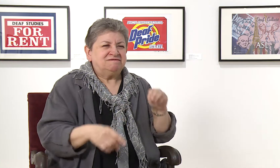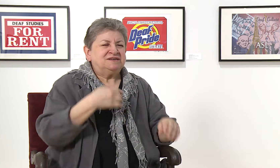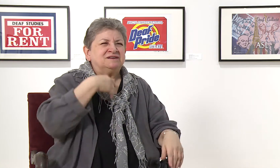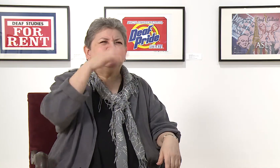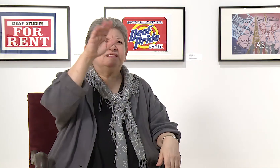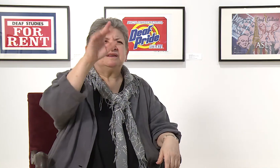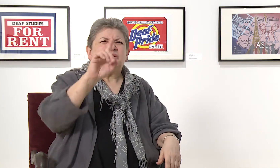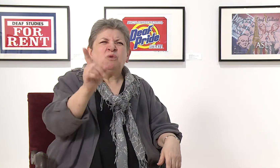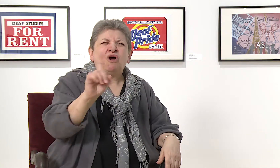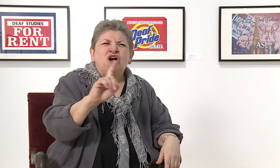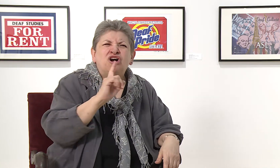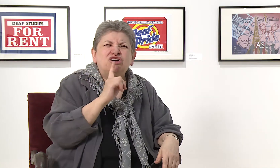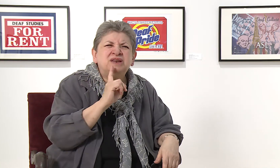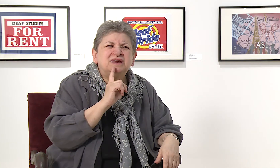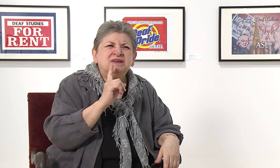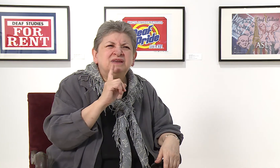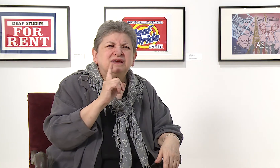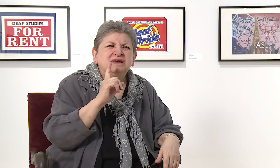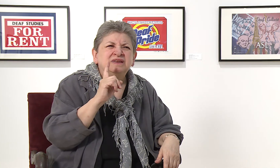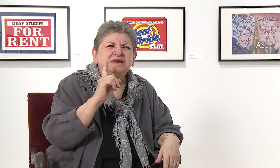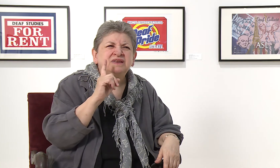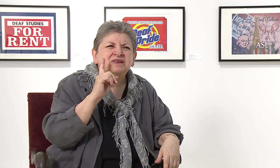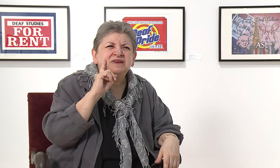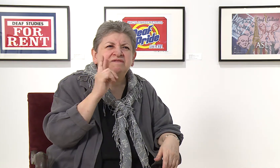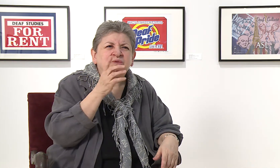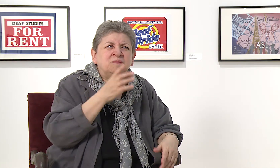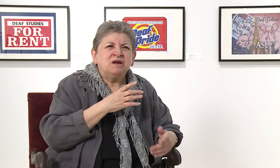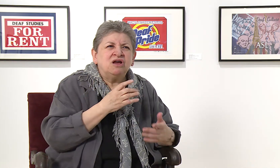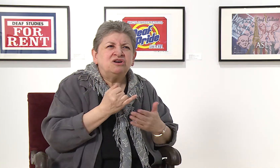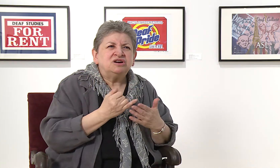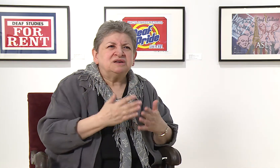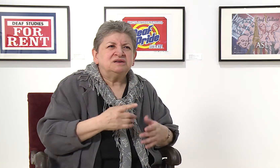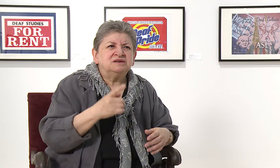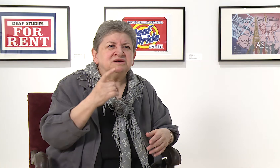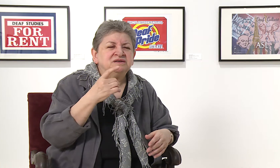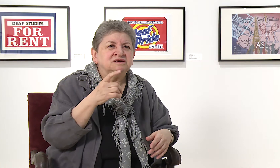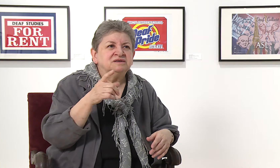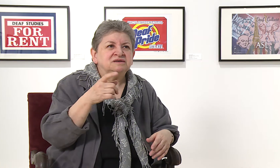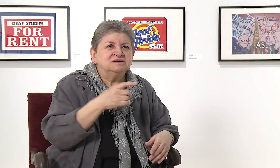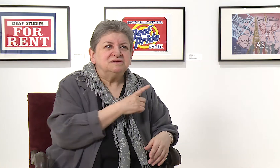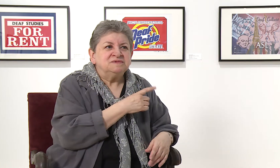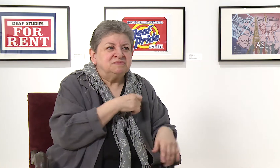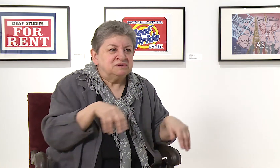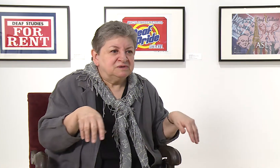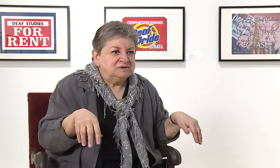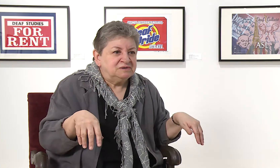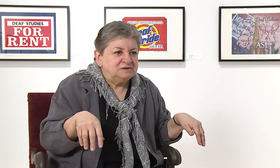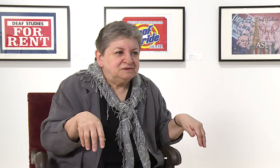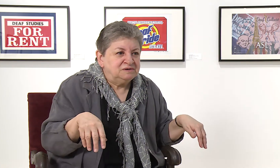during an art history class in the seventies. And I remember, she couldn't answer.